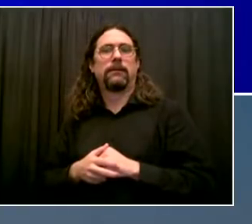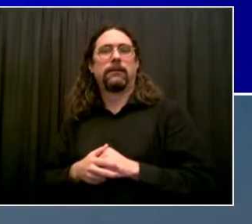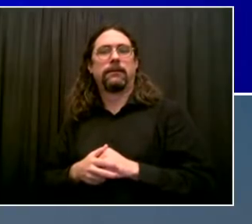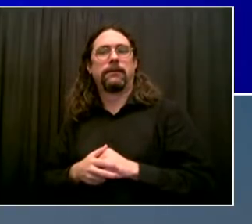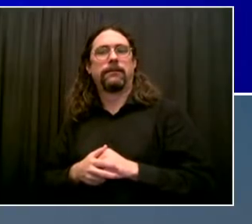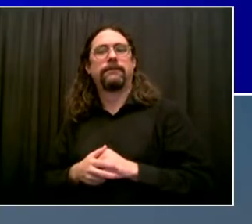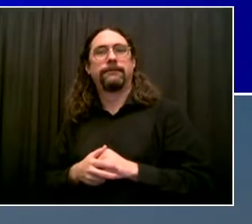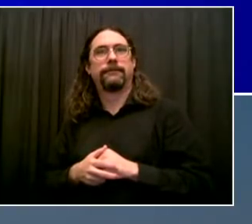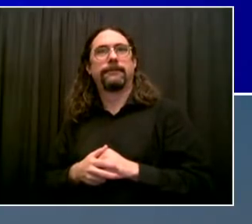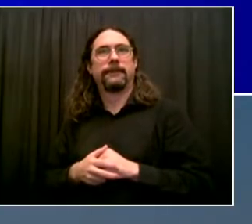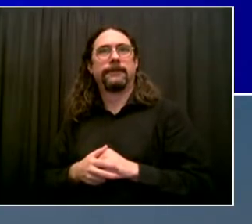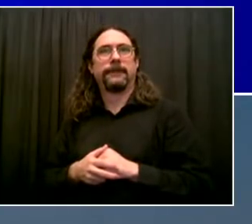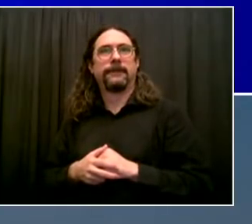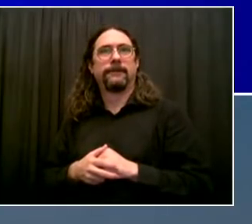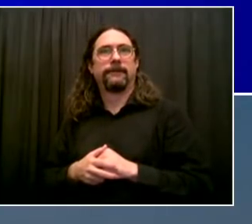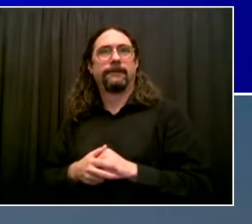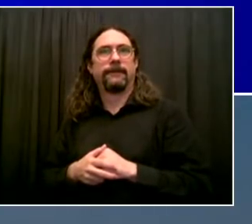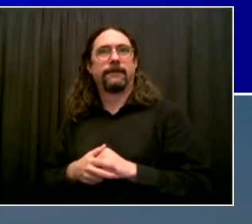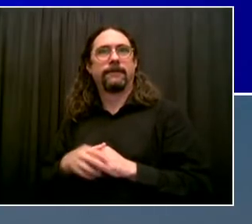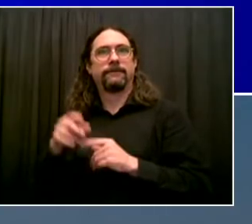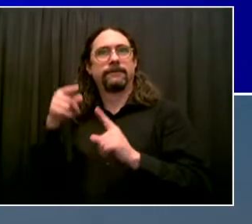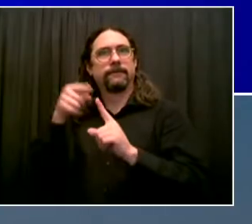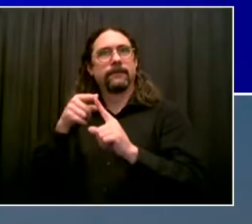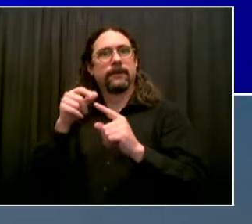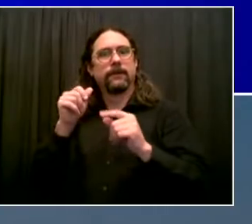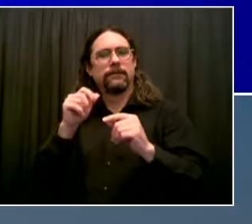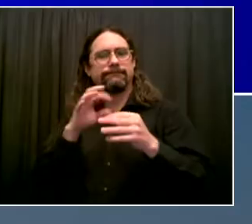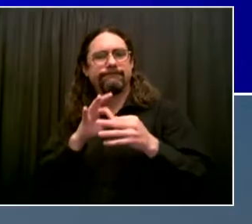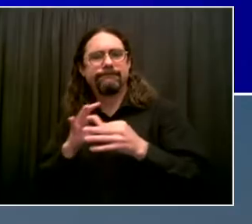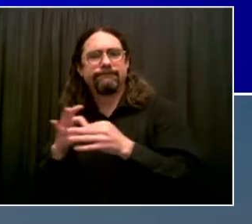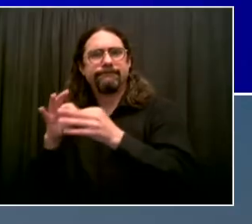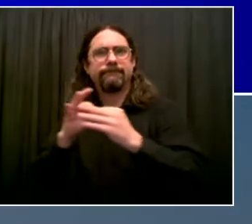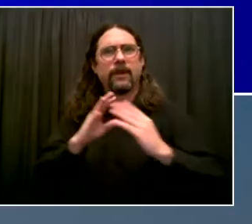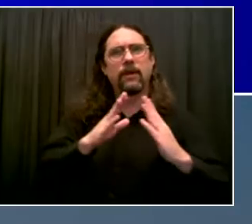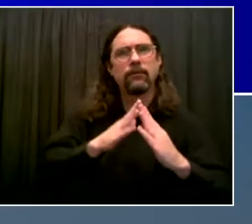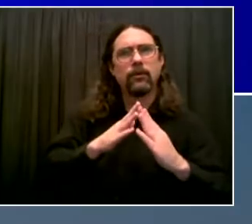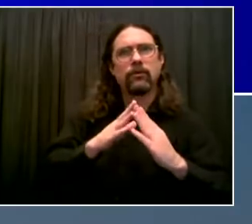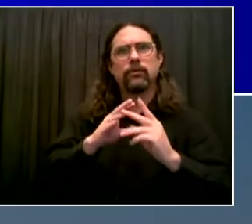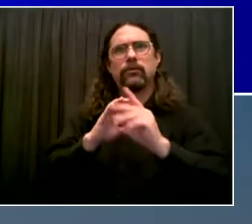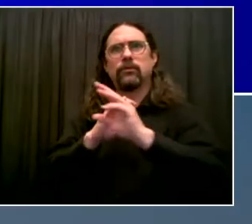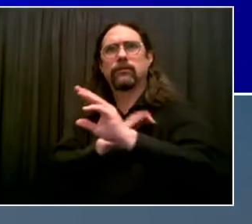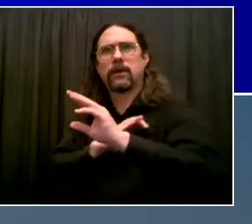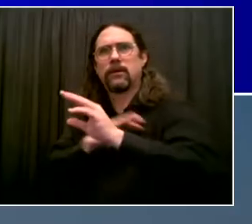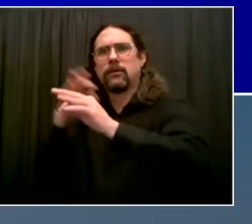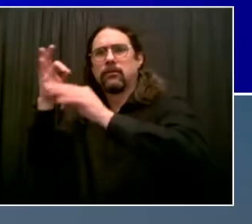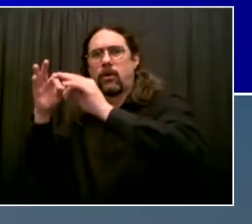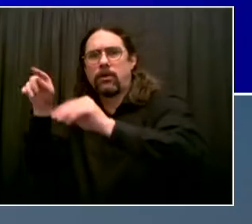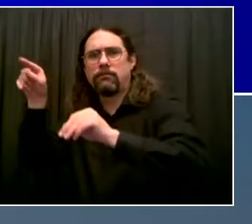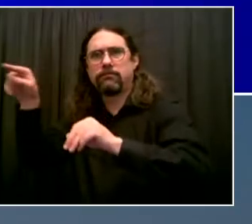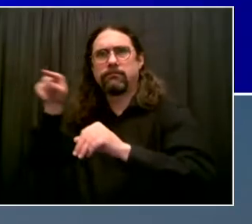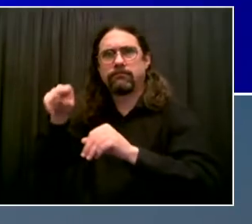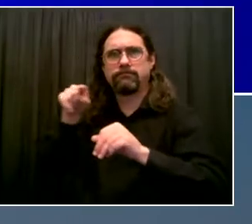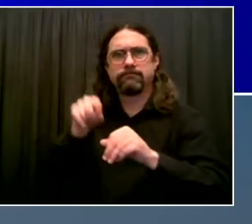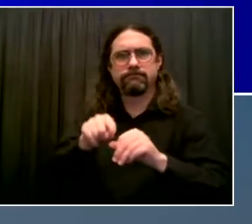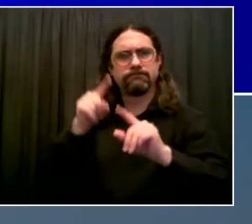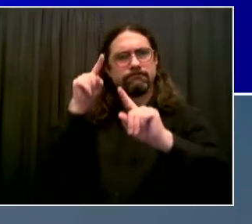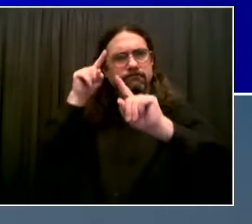POLICE PRESENCE IN KEY AREAS WHERE WE NEED TO BE TO STOP THE VIOLENCE AND COORDINATE ACROSS